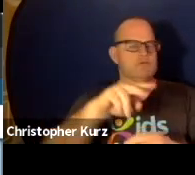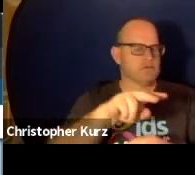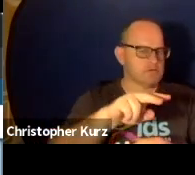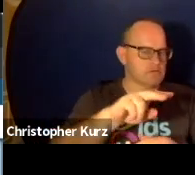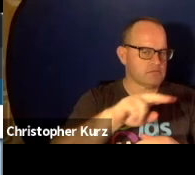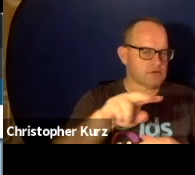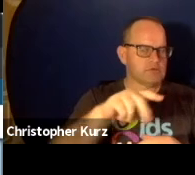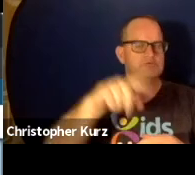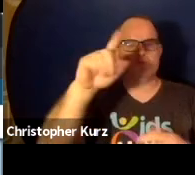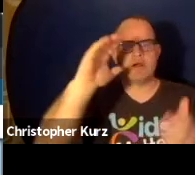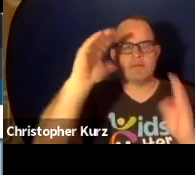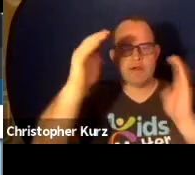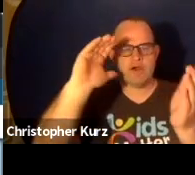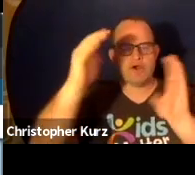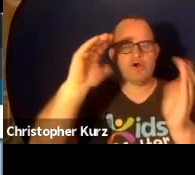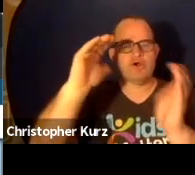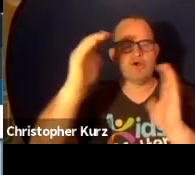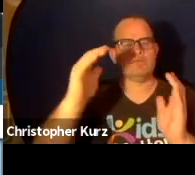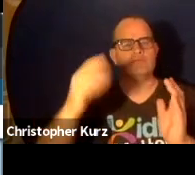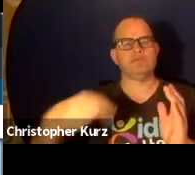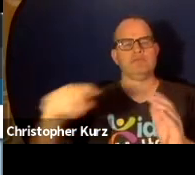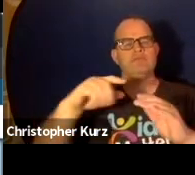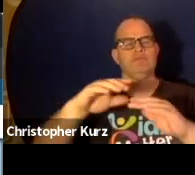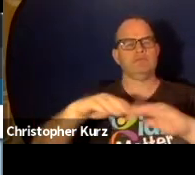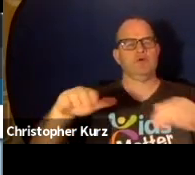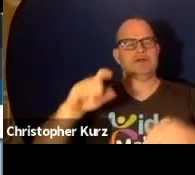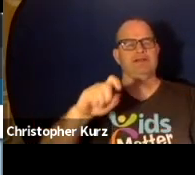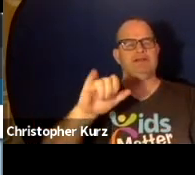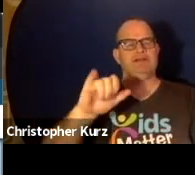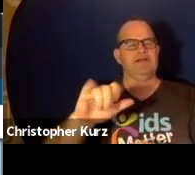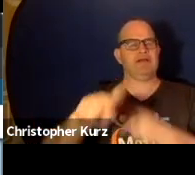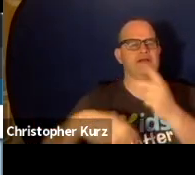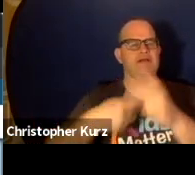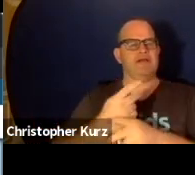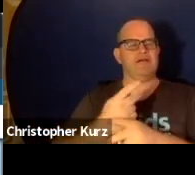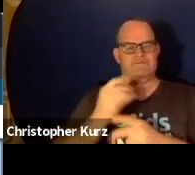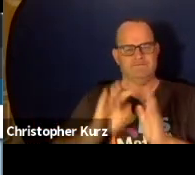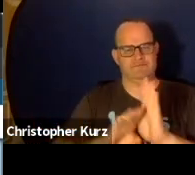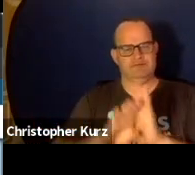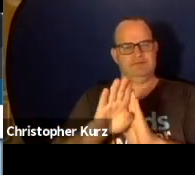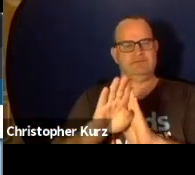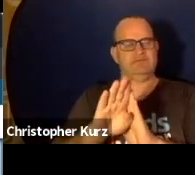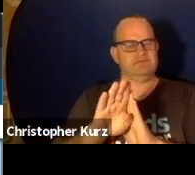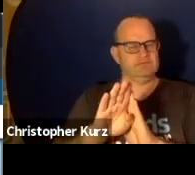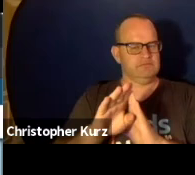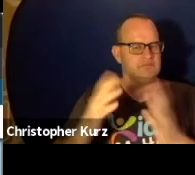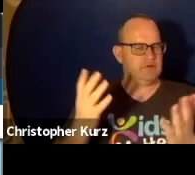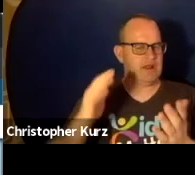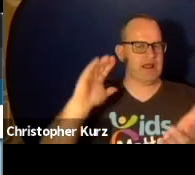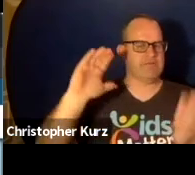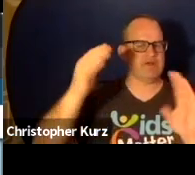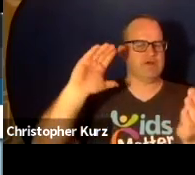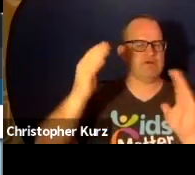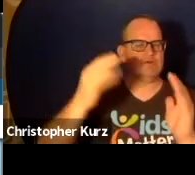We've also designed it with sign language appearing above the written language and with the loop.